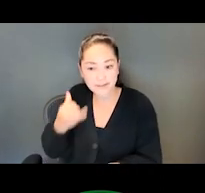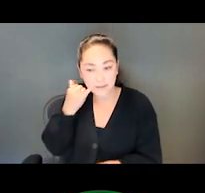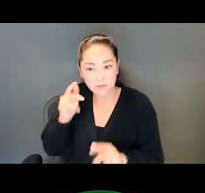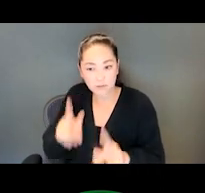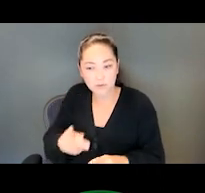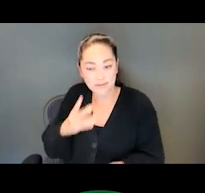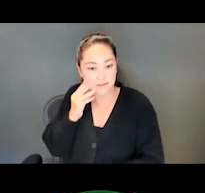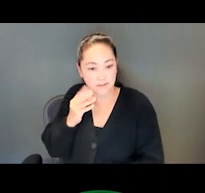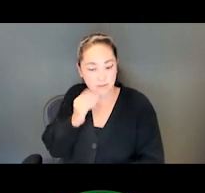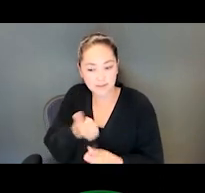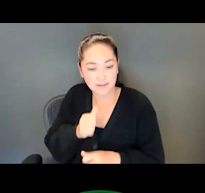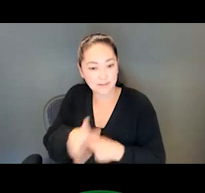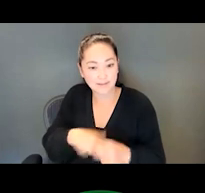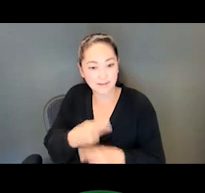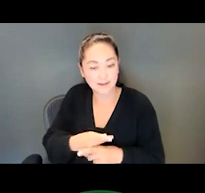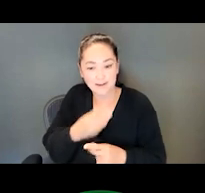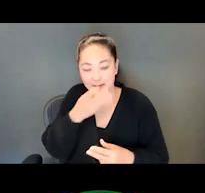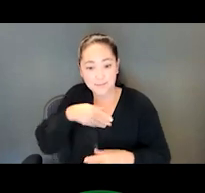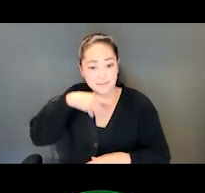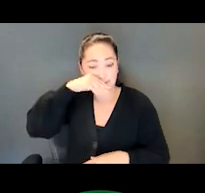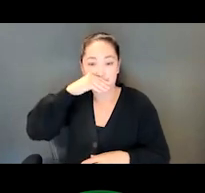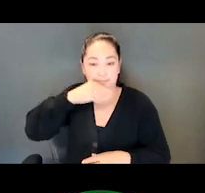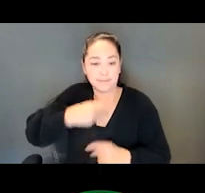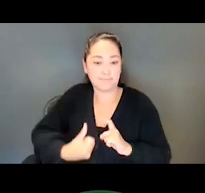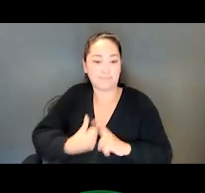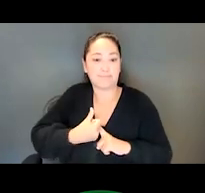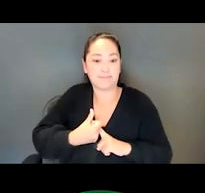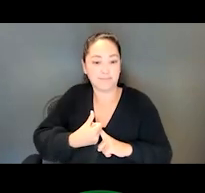More like the canaries in the coal mine to what is the devastation that's happening.